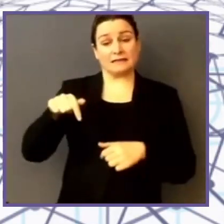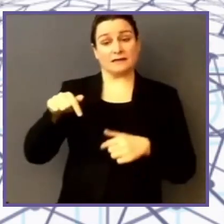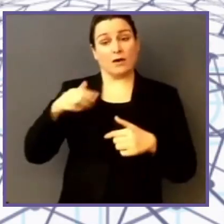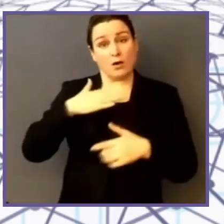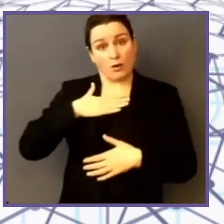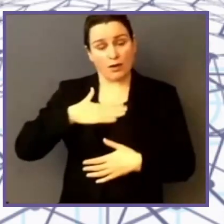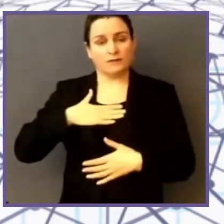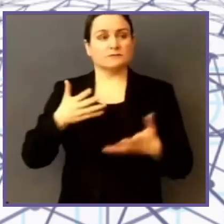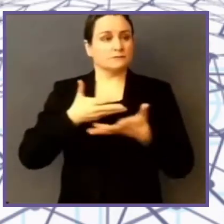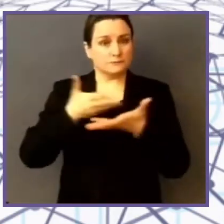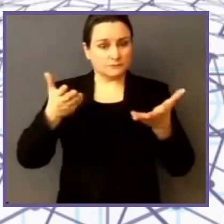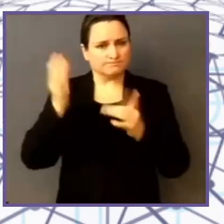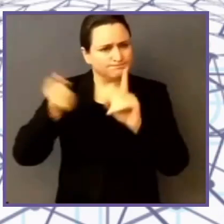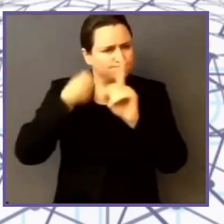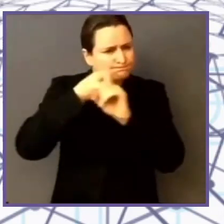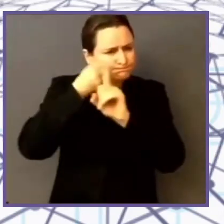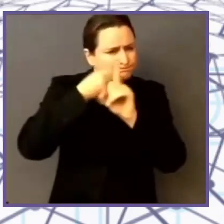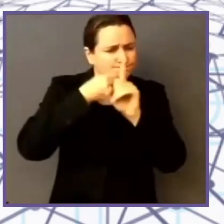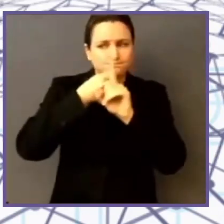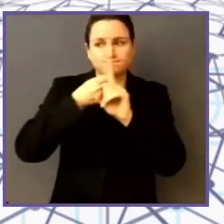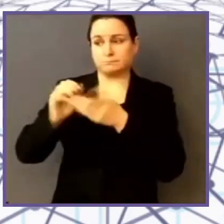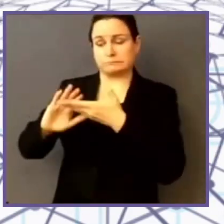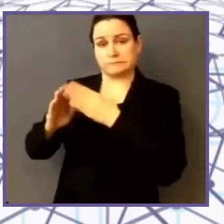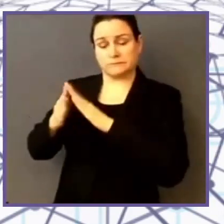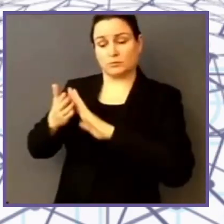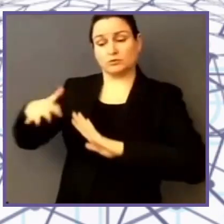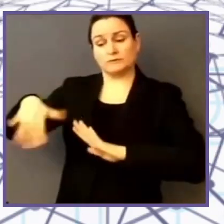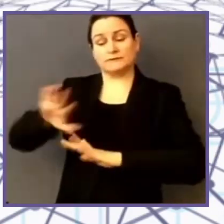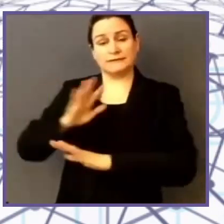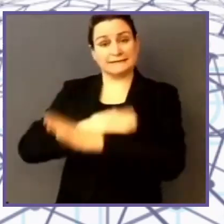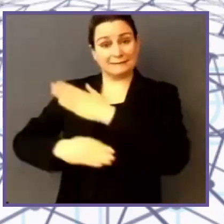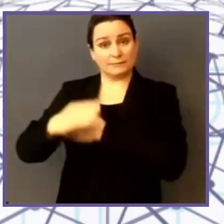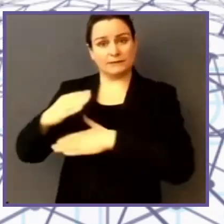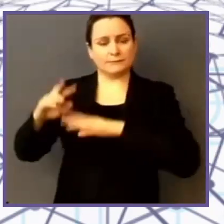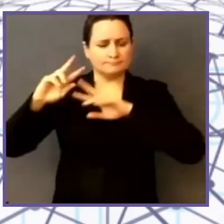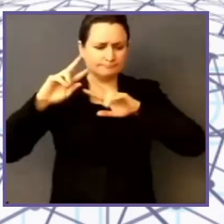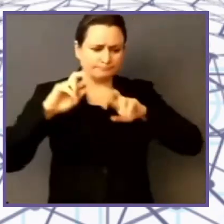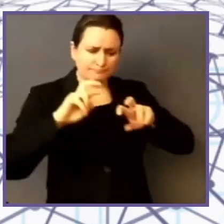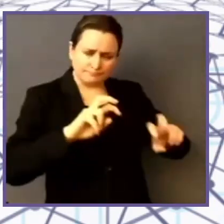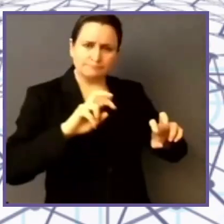We are exploring the positive and also the negative impact of 80 on disabled people self